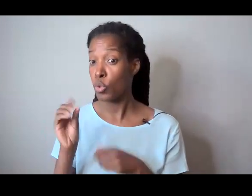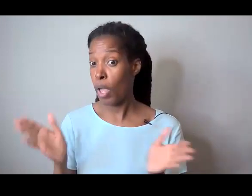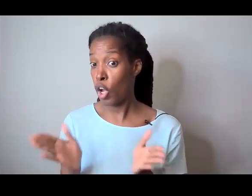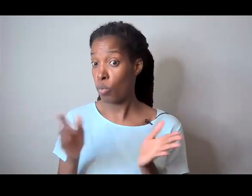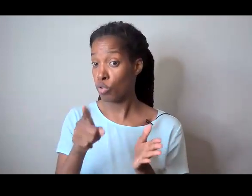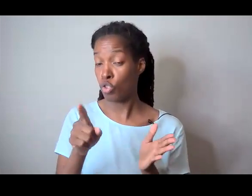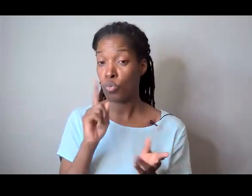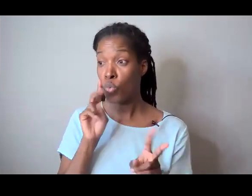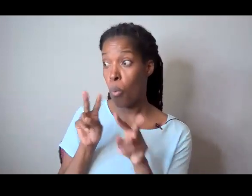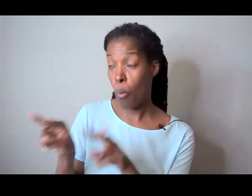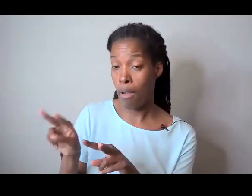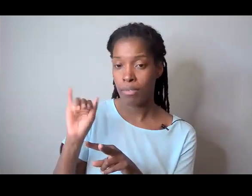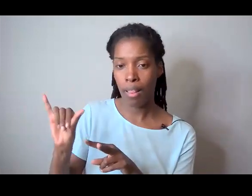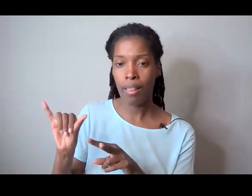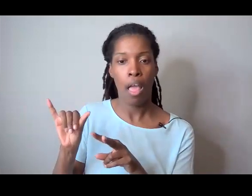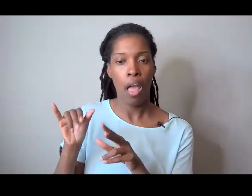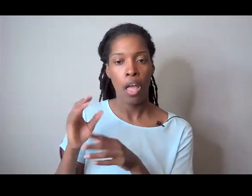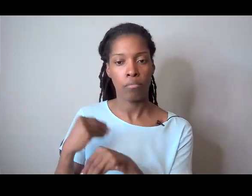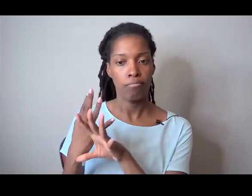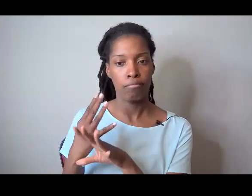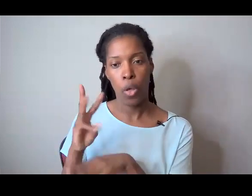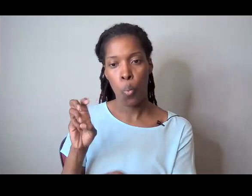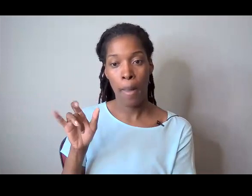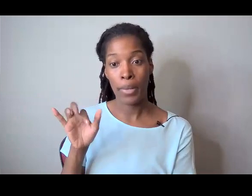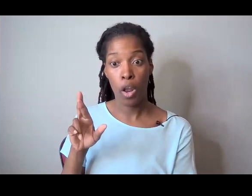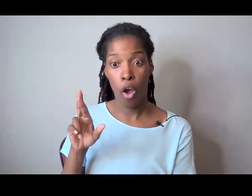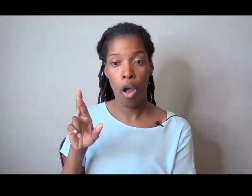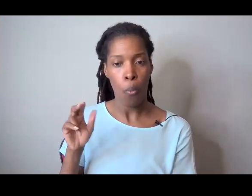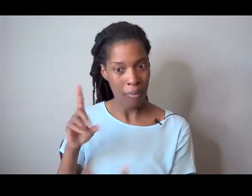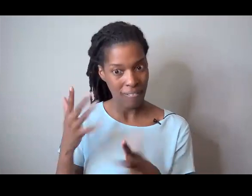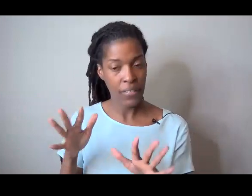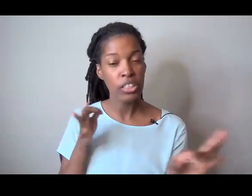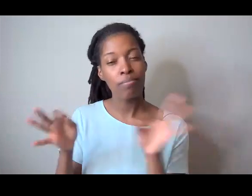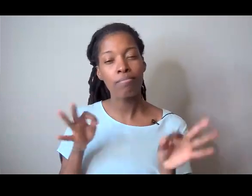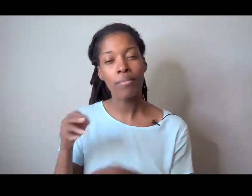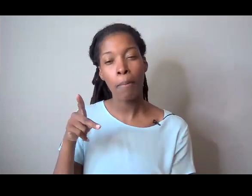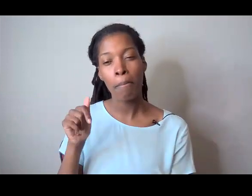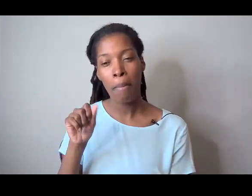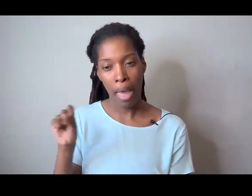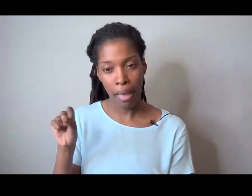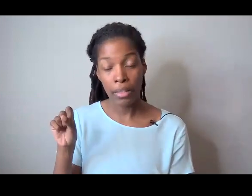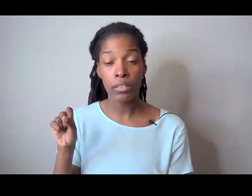we have the recorded webinar on PASS, if you haven't yet. If you want more explanation about that work incentive.